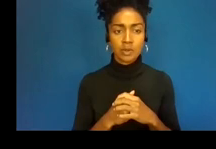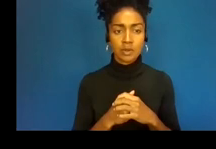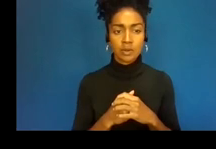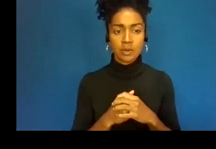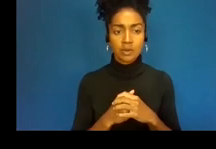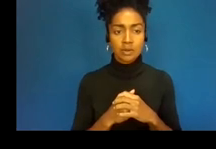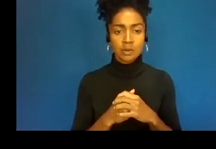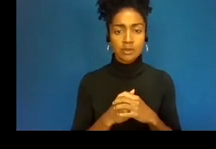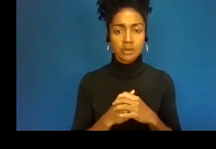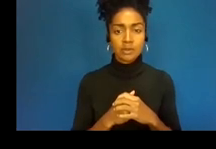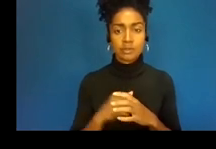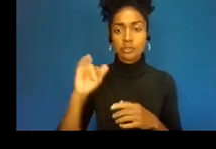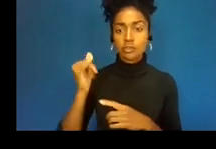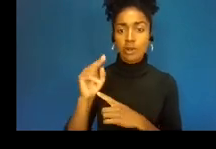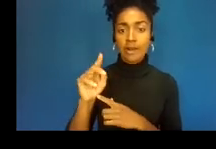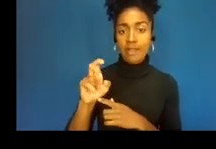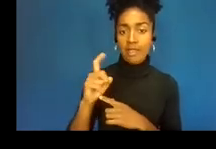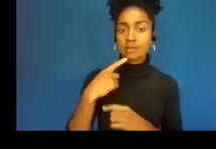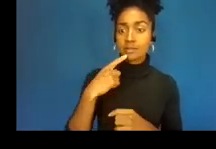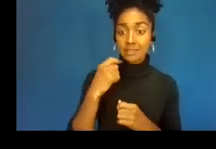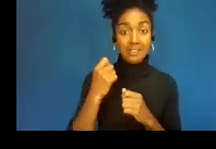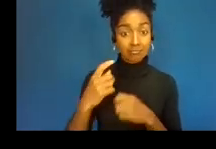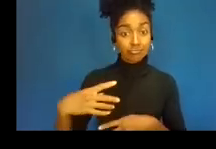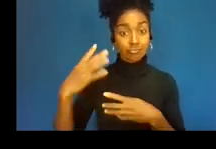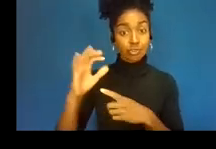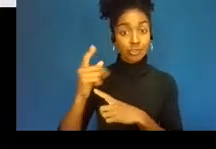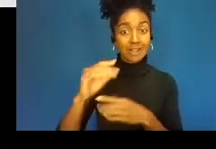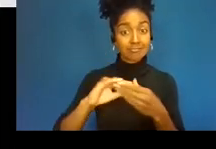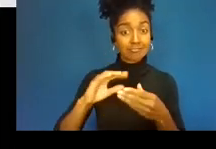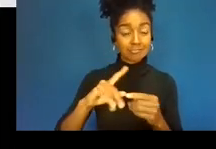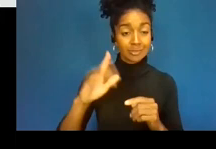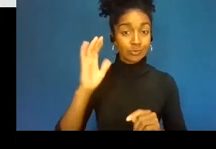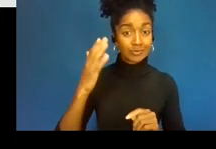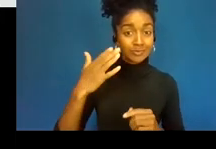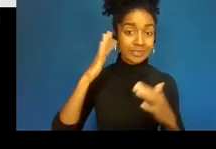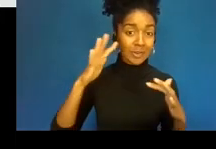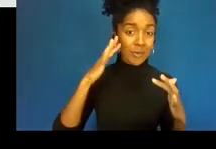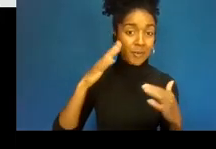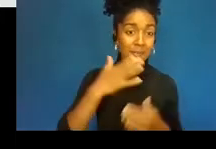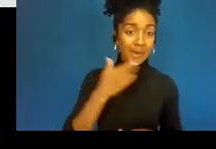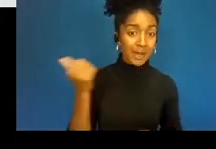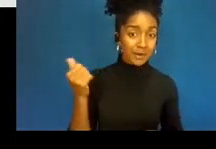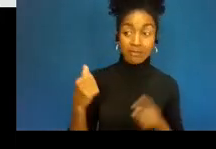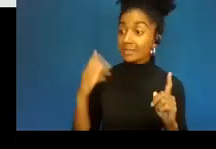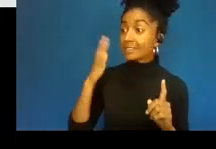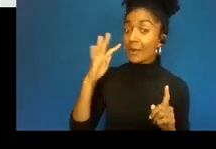[Jenelle] Okay, everybody says you sound better. [Zandra] I sound better? Excellent.